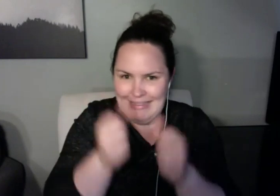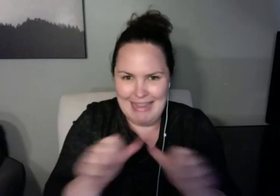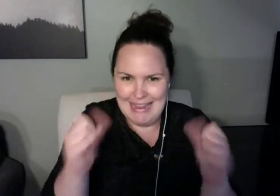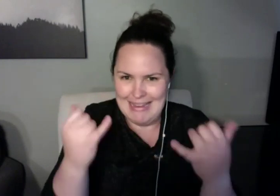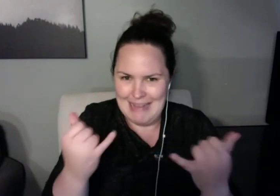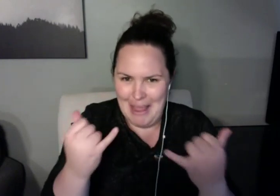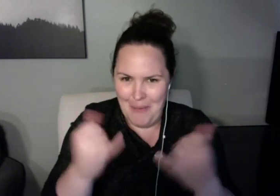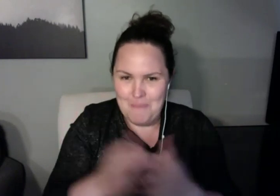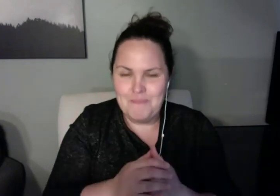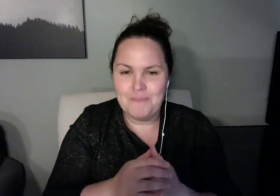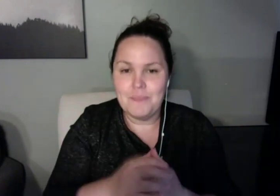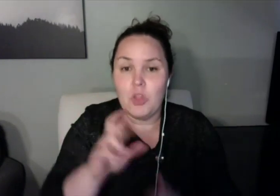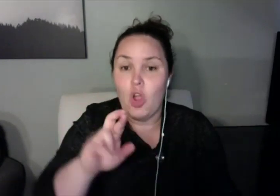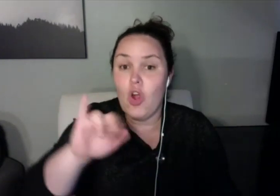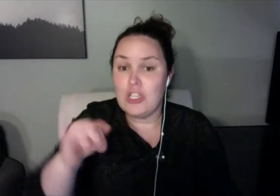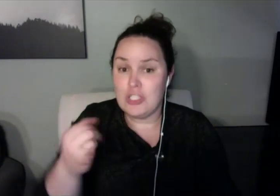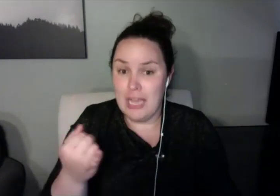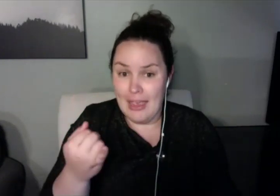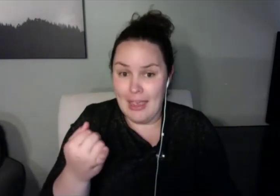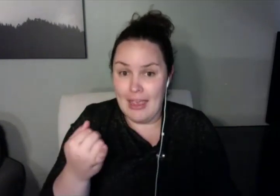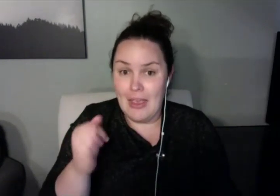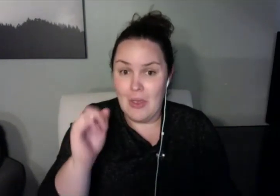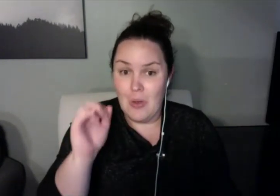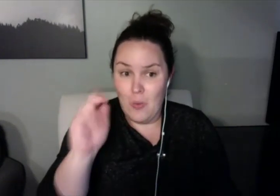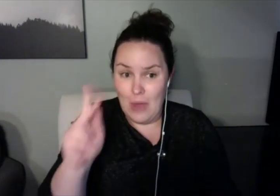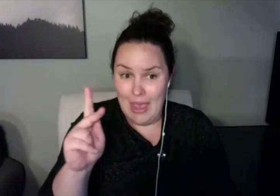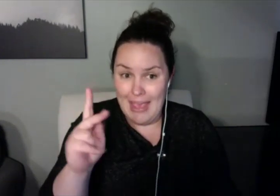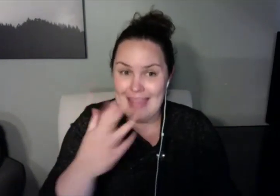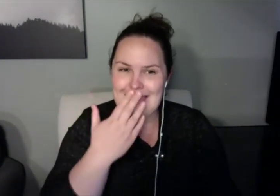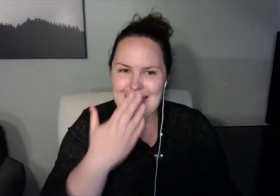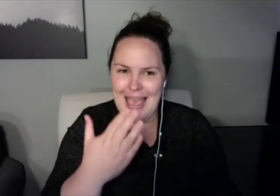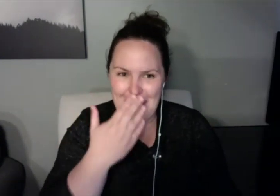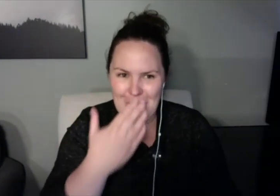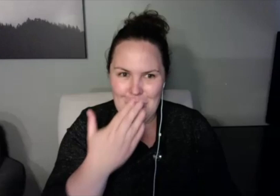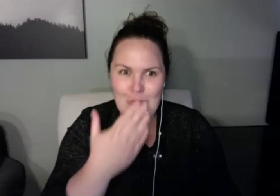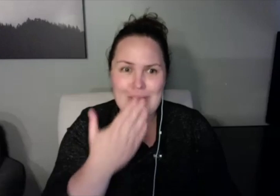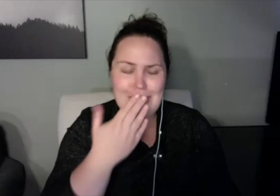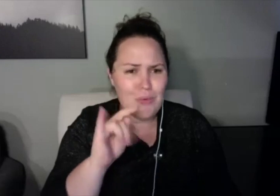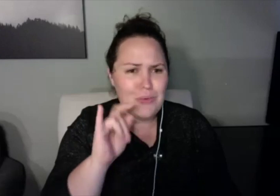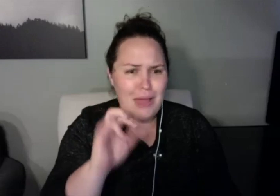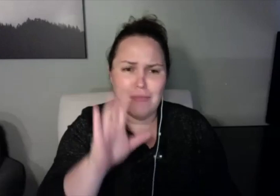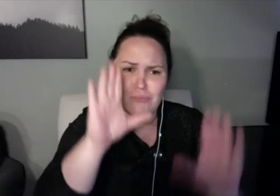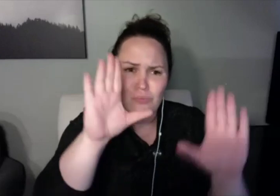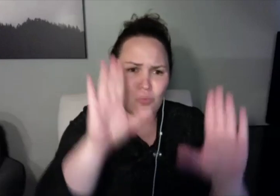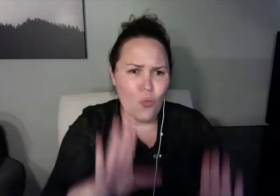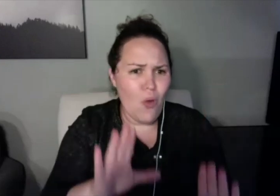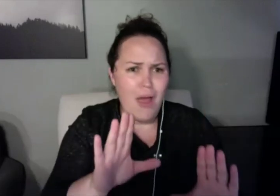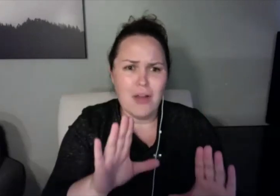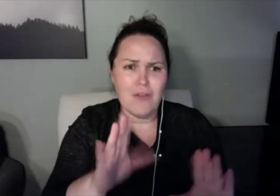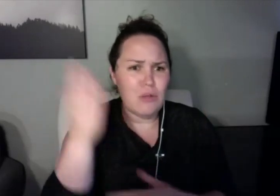Okay. Well, Tyler, thanks for doing this outstanding job with the entire presentation.